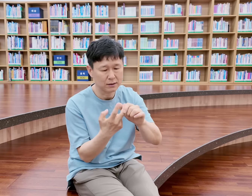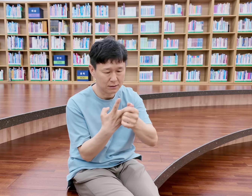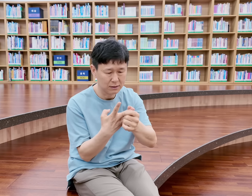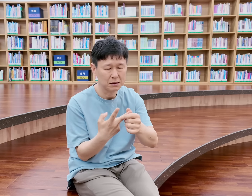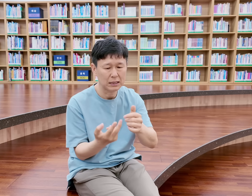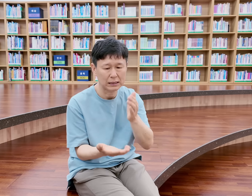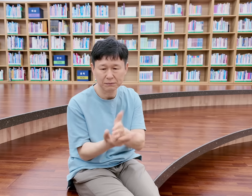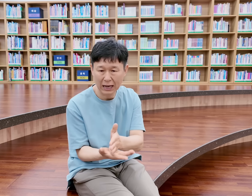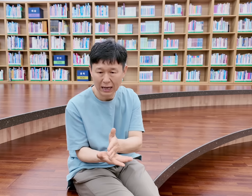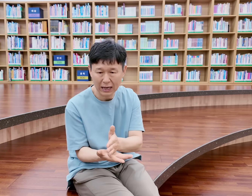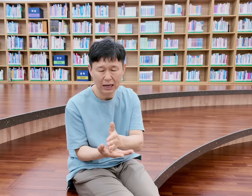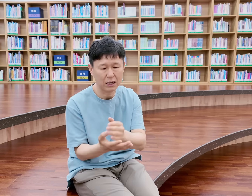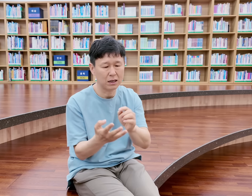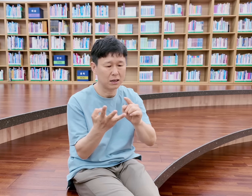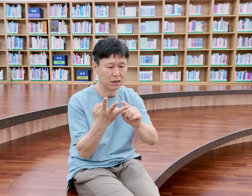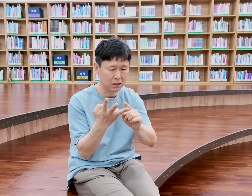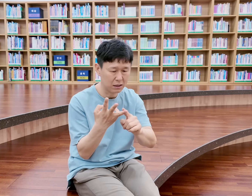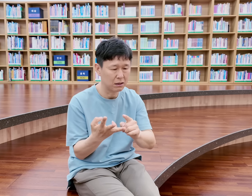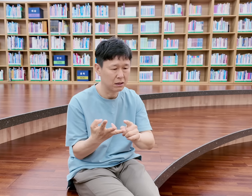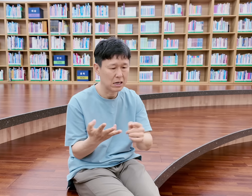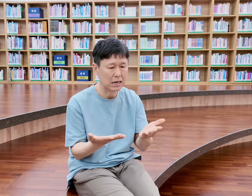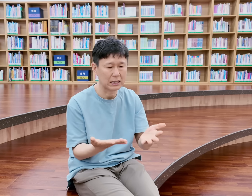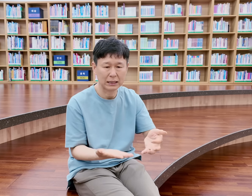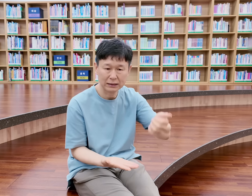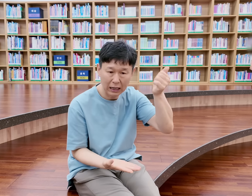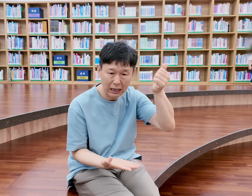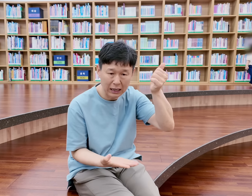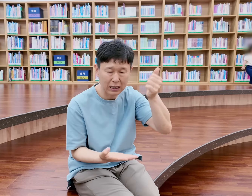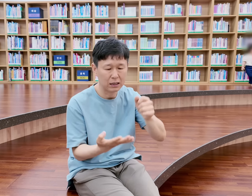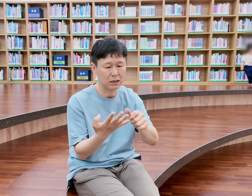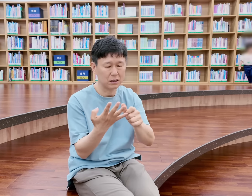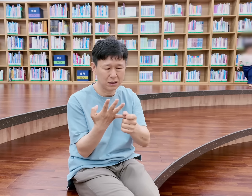telling you not to do something, saying you're better off working, or saying things